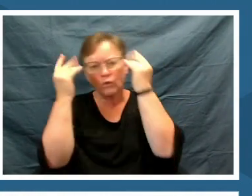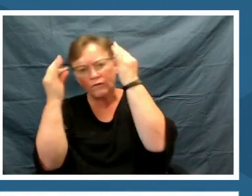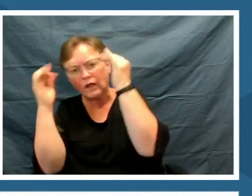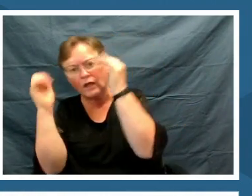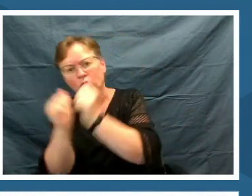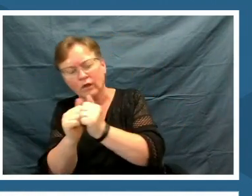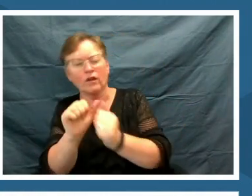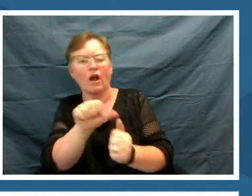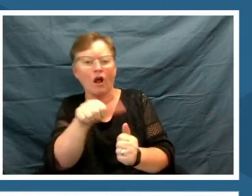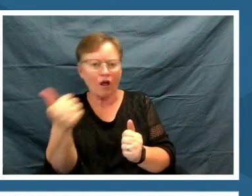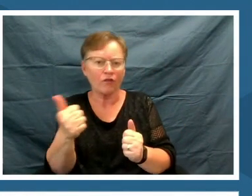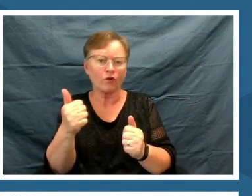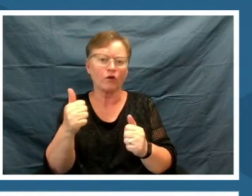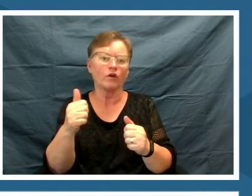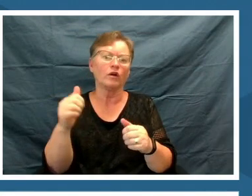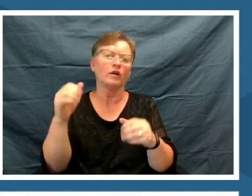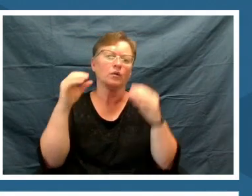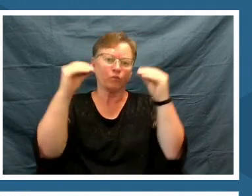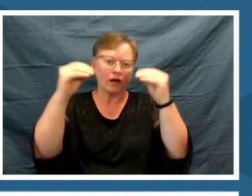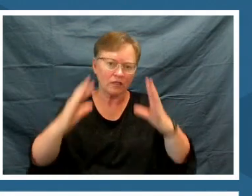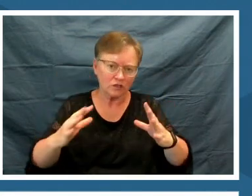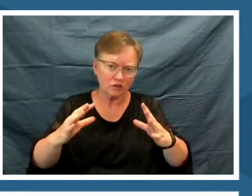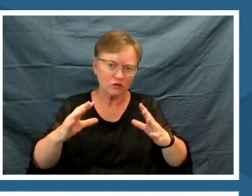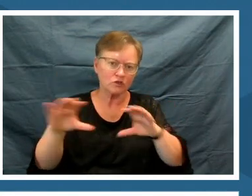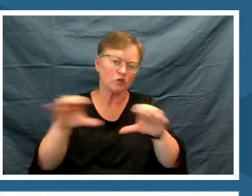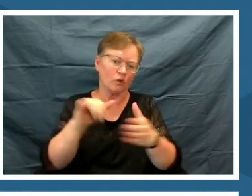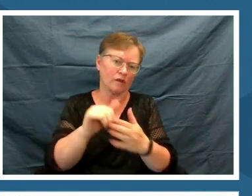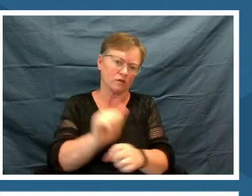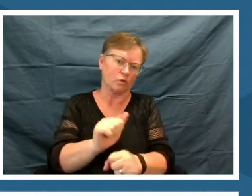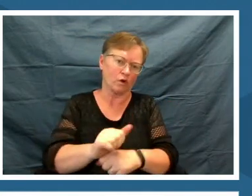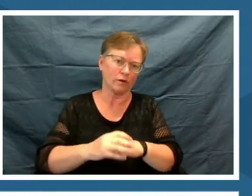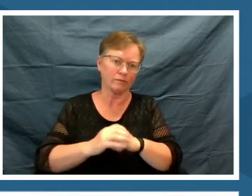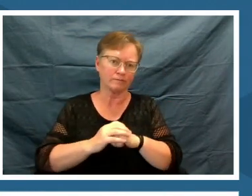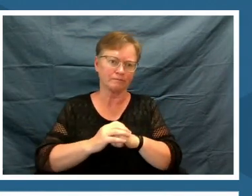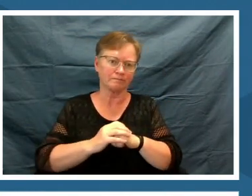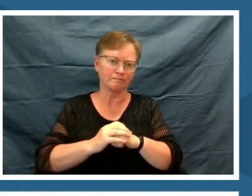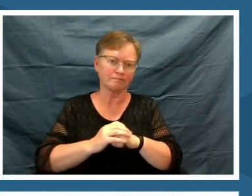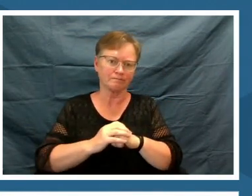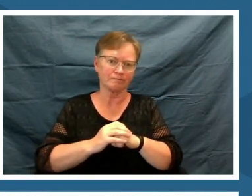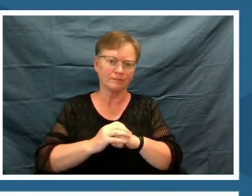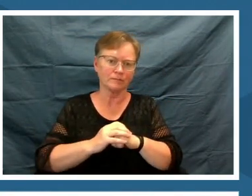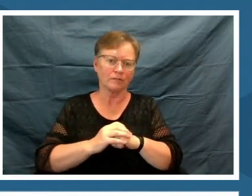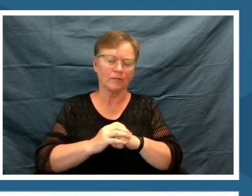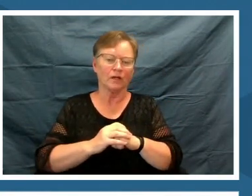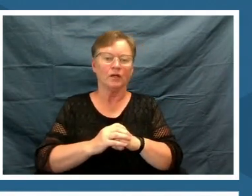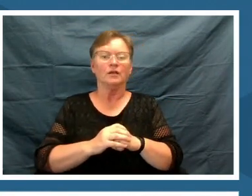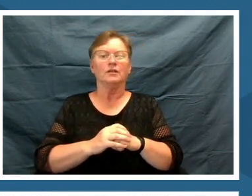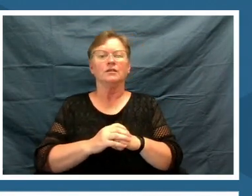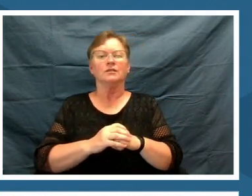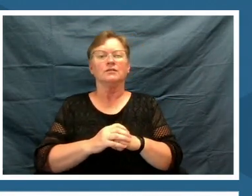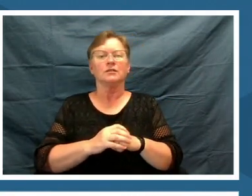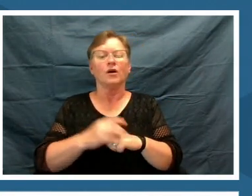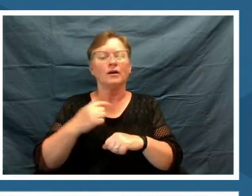next slide so one of the things that um is on my